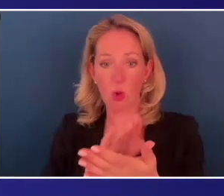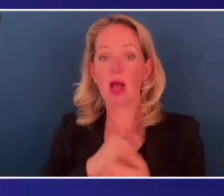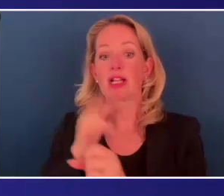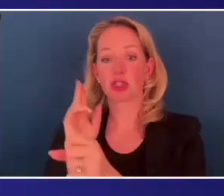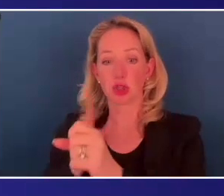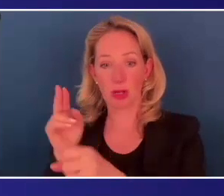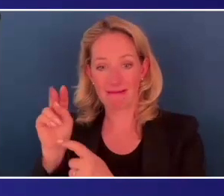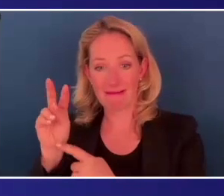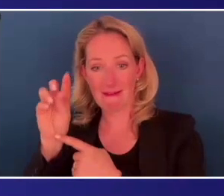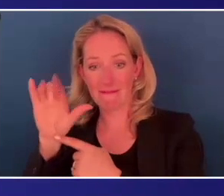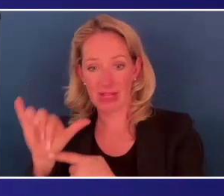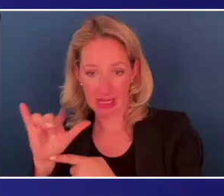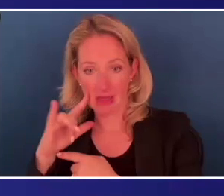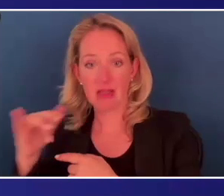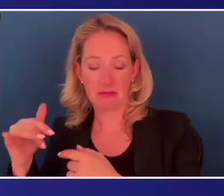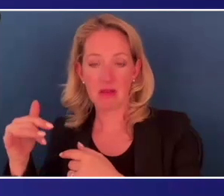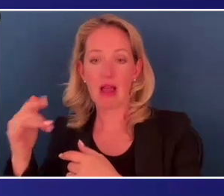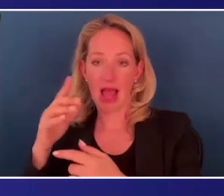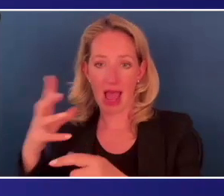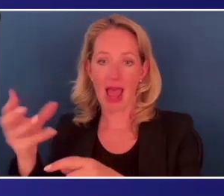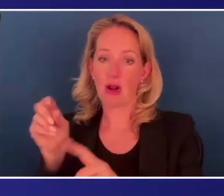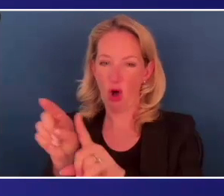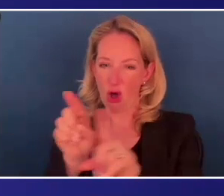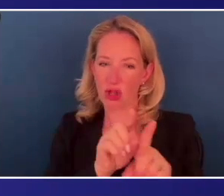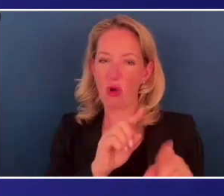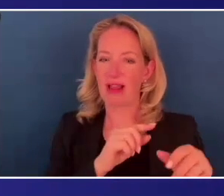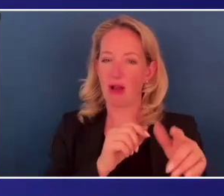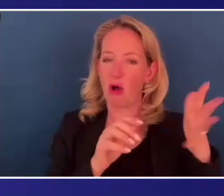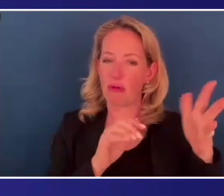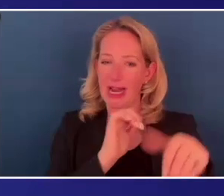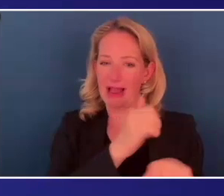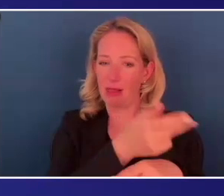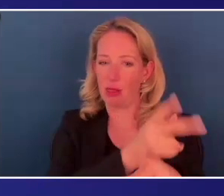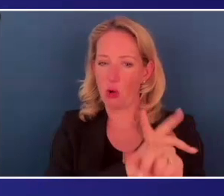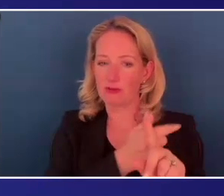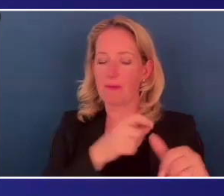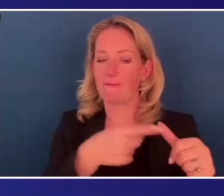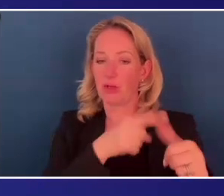However, I had pre-existing loans for my 1st year medical school and undergraduate degrees.